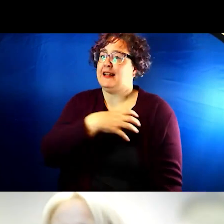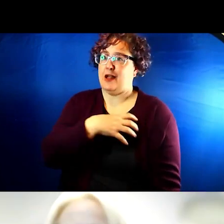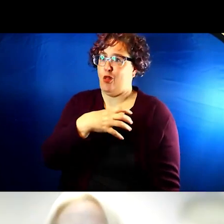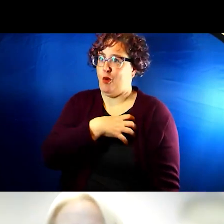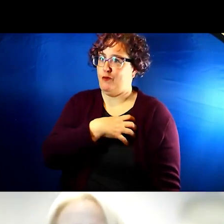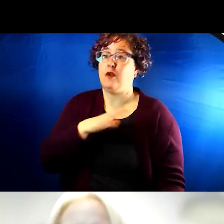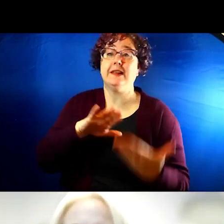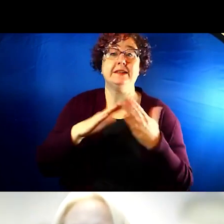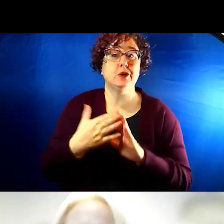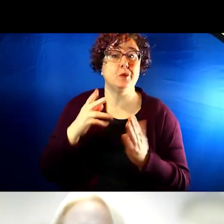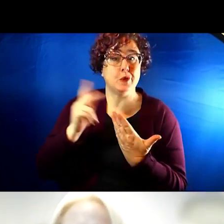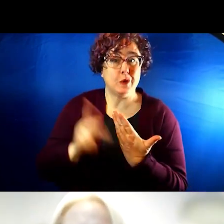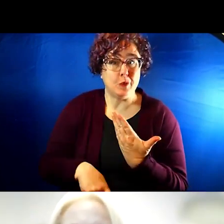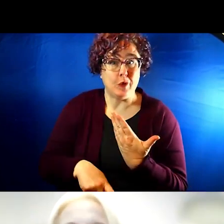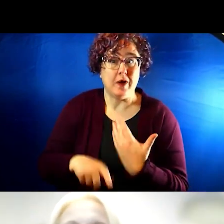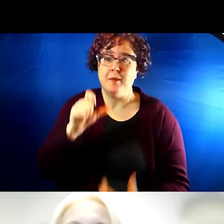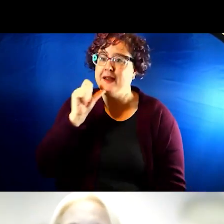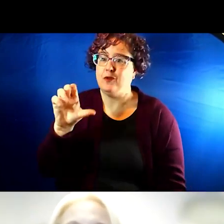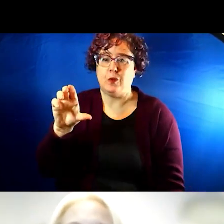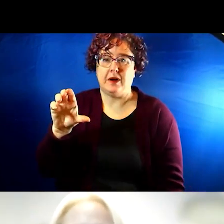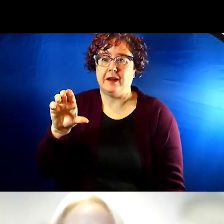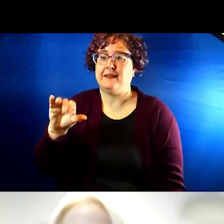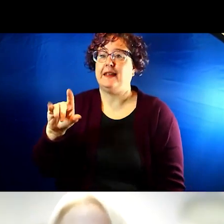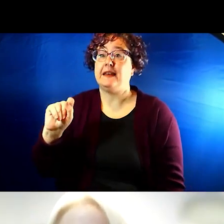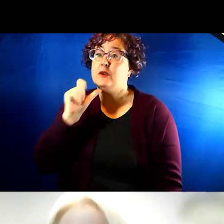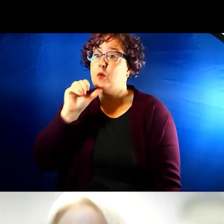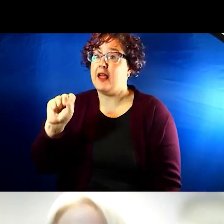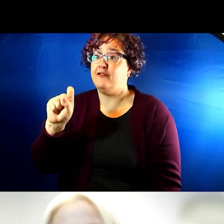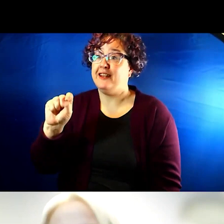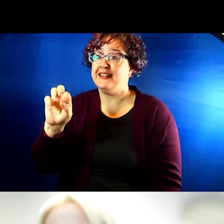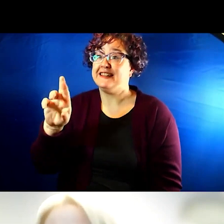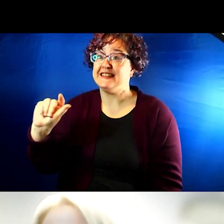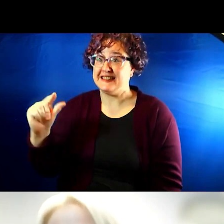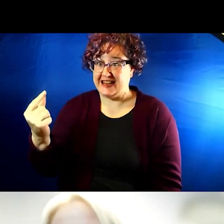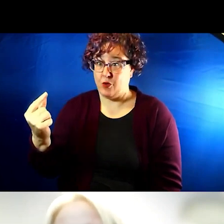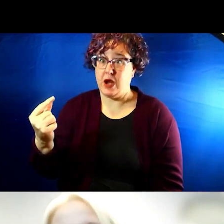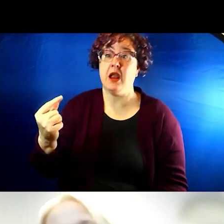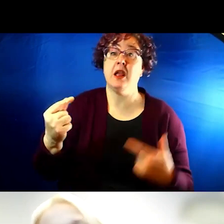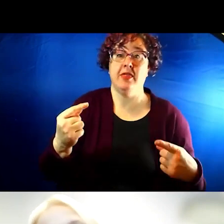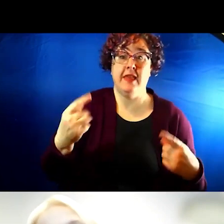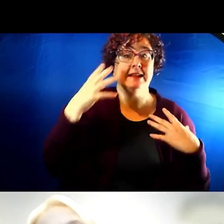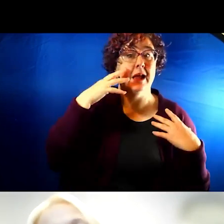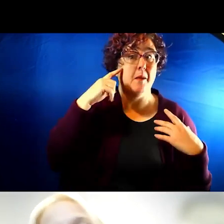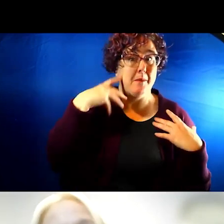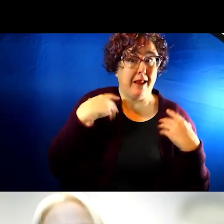YOU ARE NOT DOING THAT IF YOU DON'T HAVE A COMMITTEE THAT DON'T HAVE MENTAL HEALTH ADVOCATES AND PROFESSIONALS.